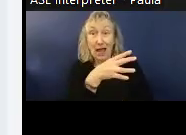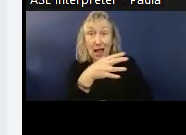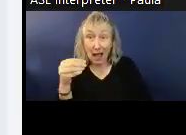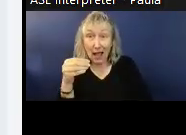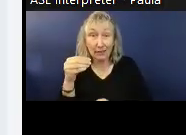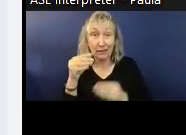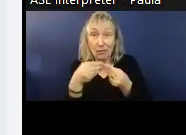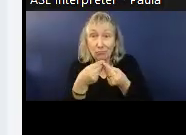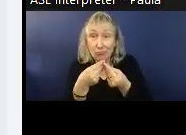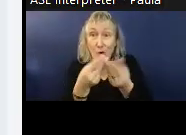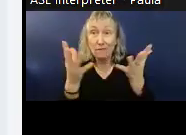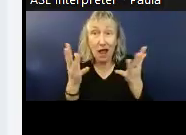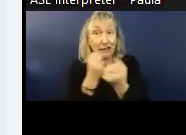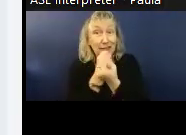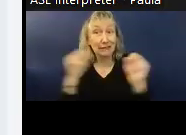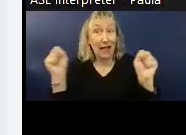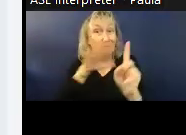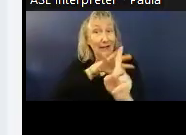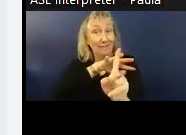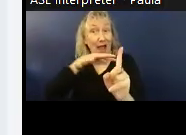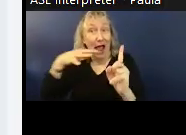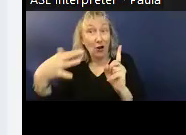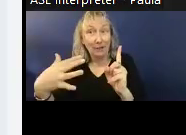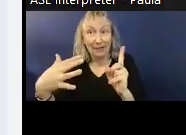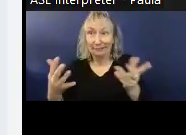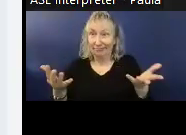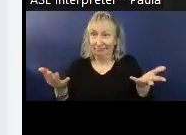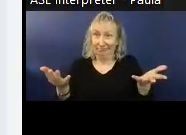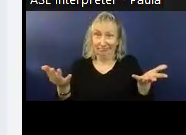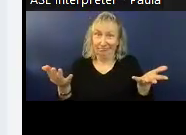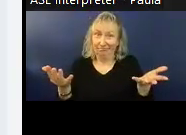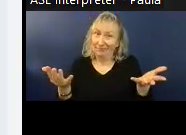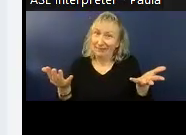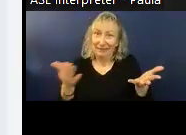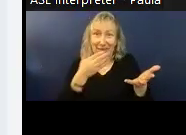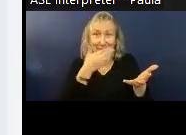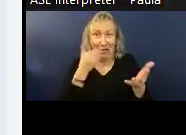environment that got it. That needs to include some other definitions,